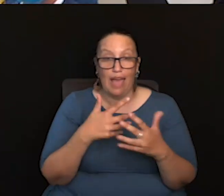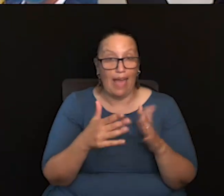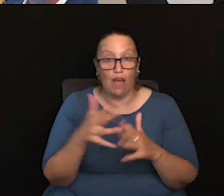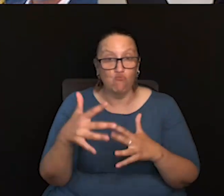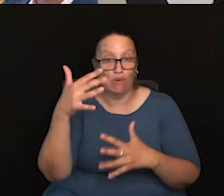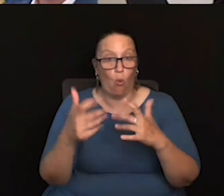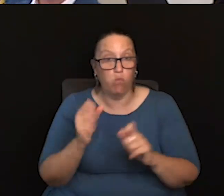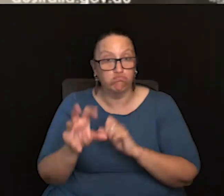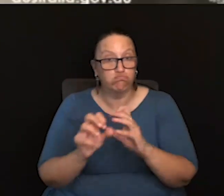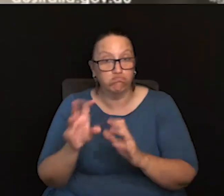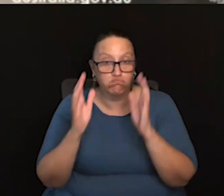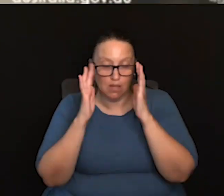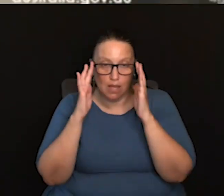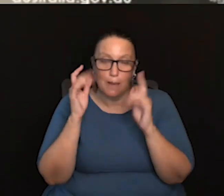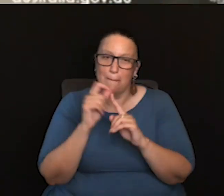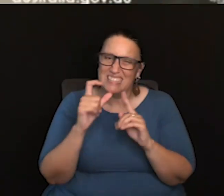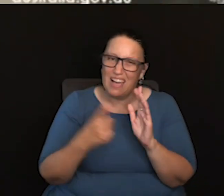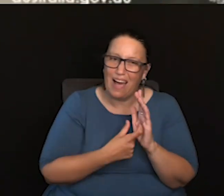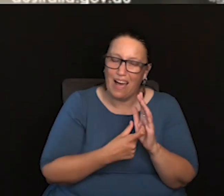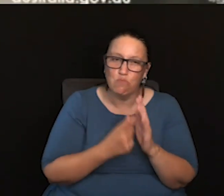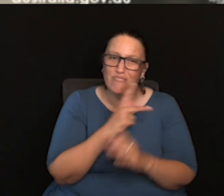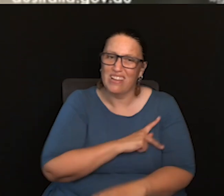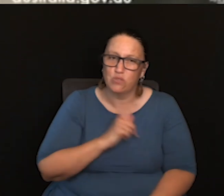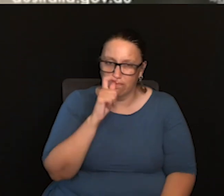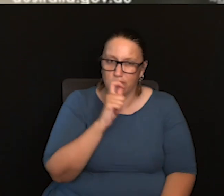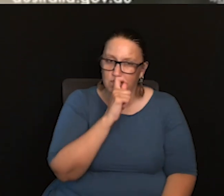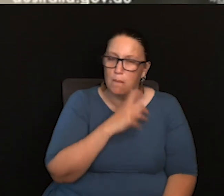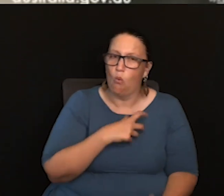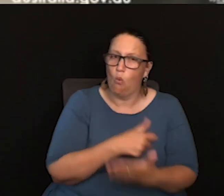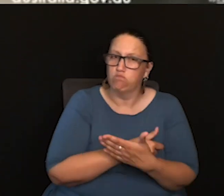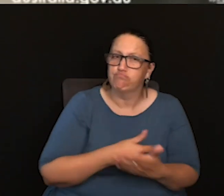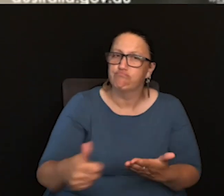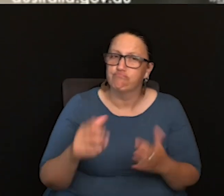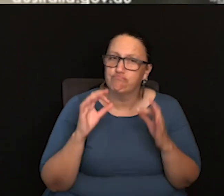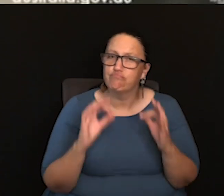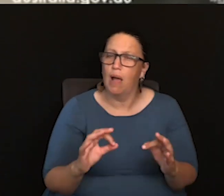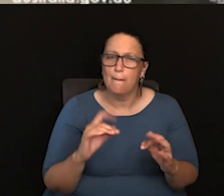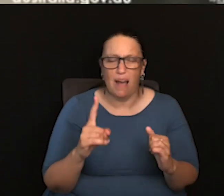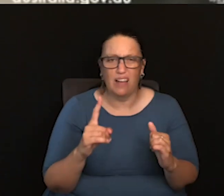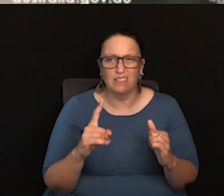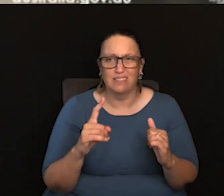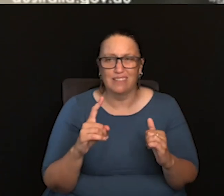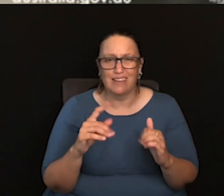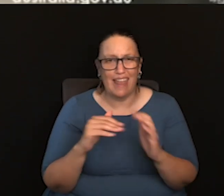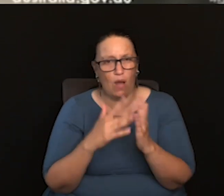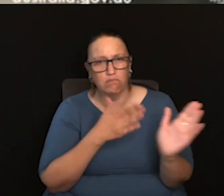Well, with great respect, PCR wasn't just wasn't just scrapped it was supplemented by rapid antigen tests.